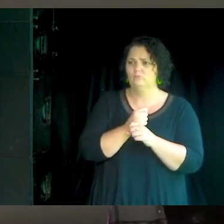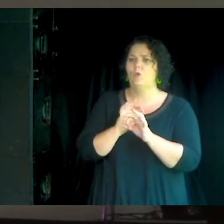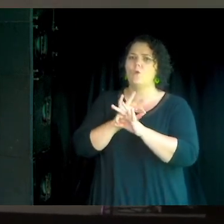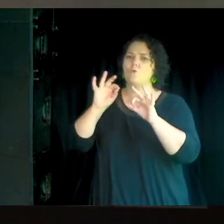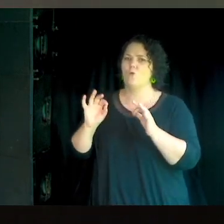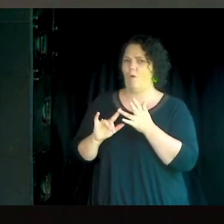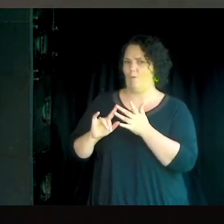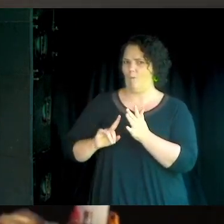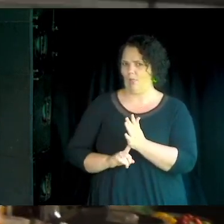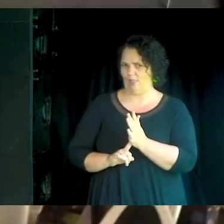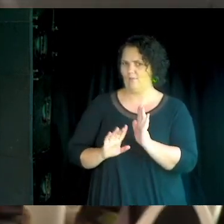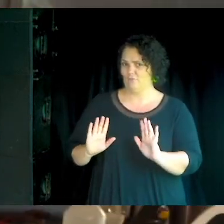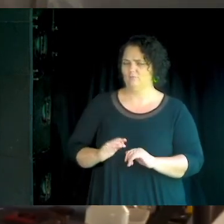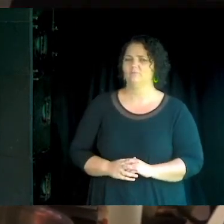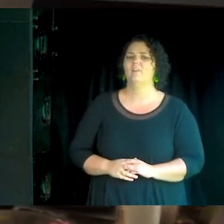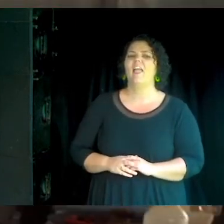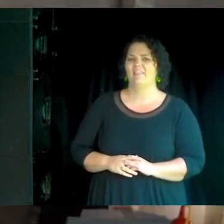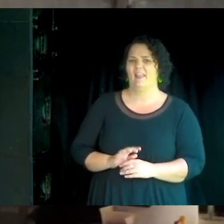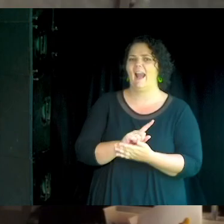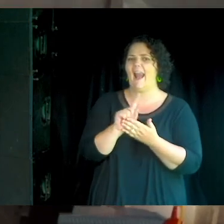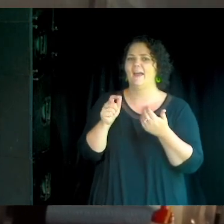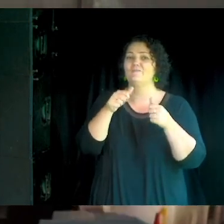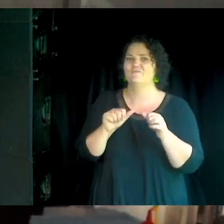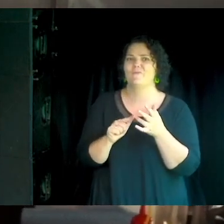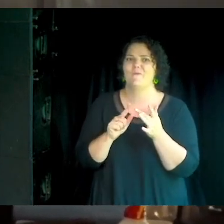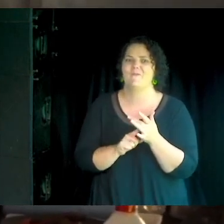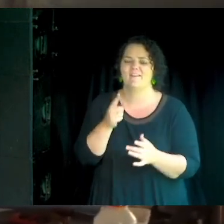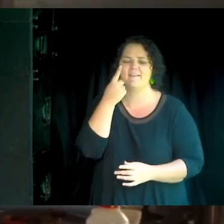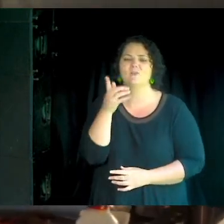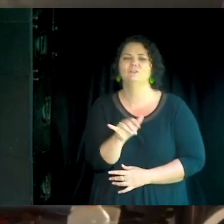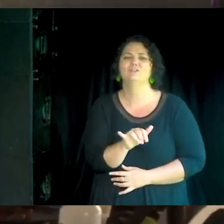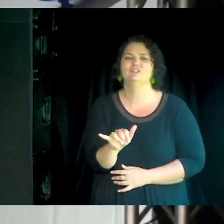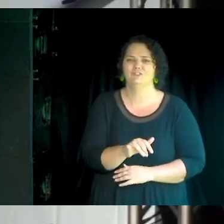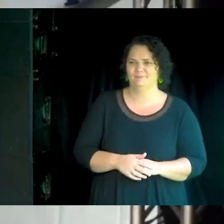[ __ ] and see what you've got is it hot enough Emily should I put my finger in enough see if it